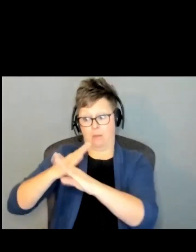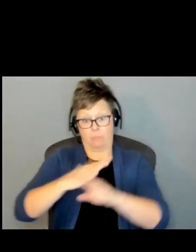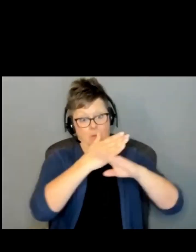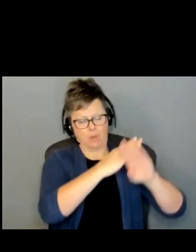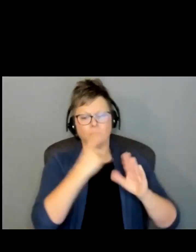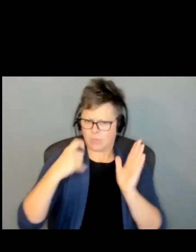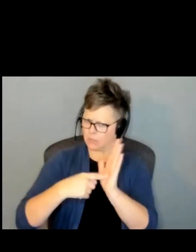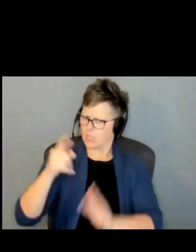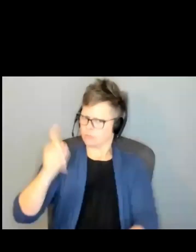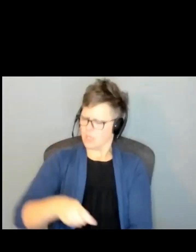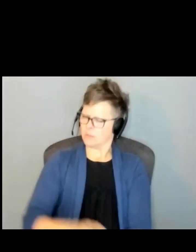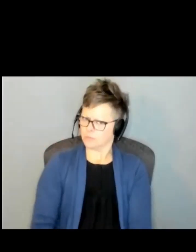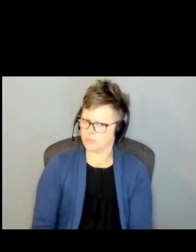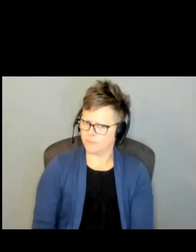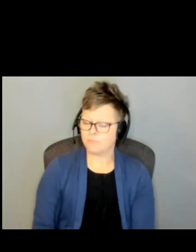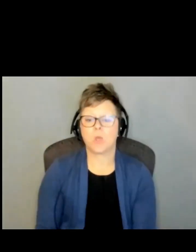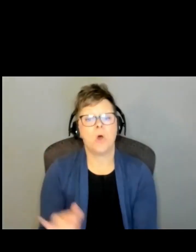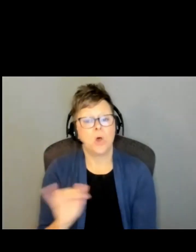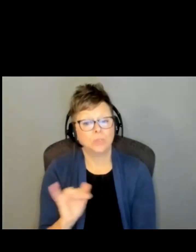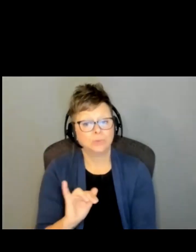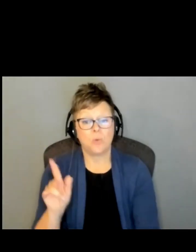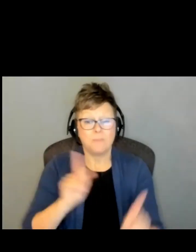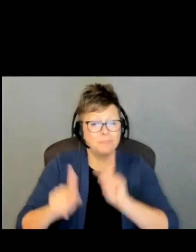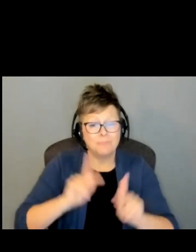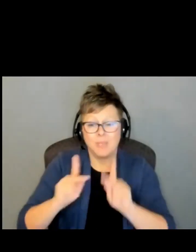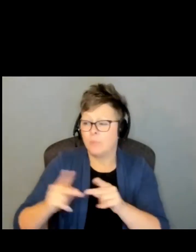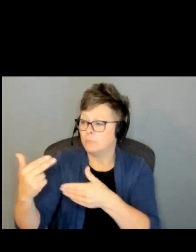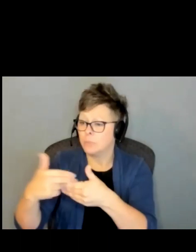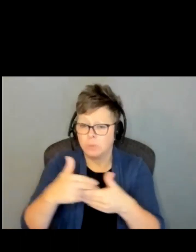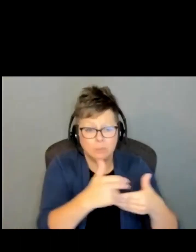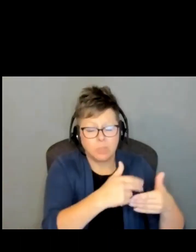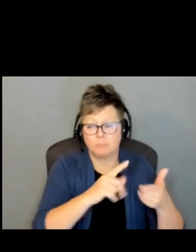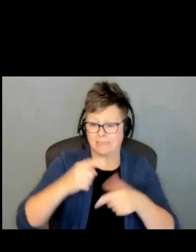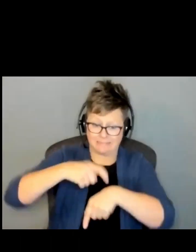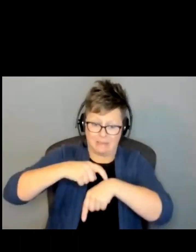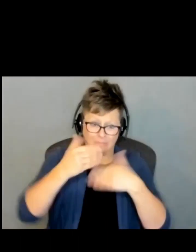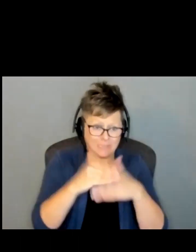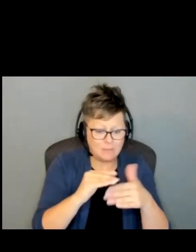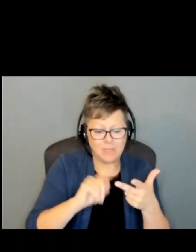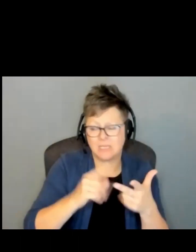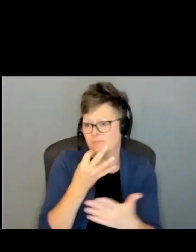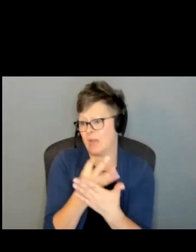The other challenge is attendance, attrition, time commitment, financial barriers for families